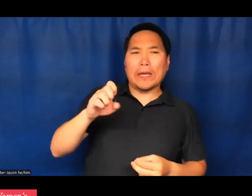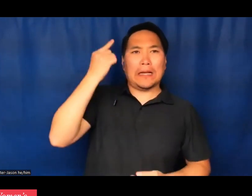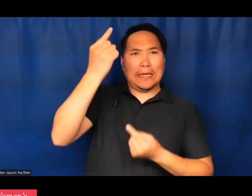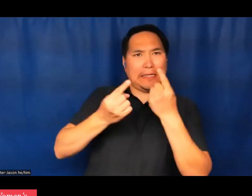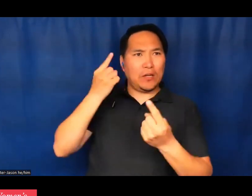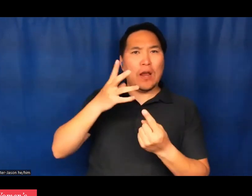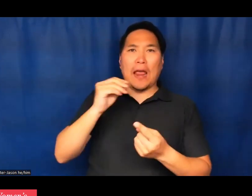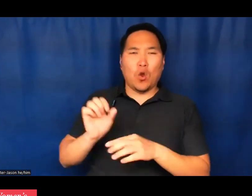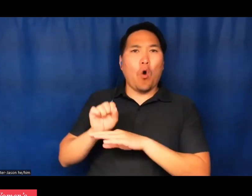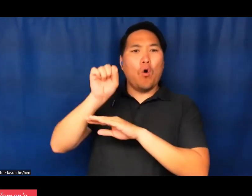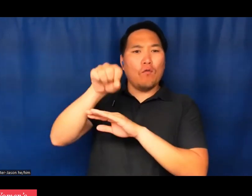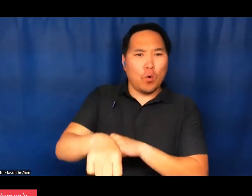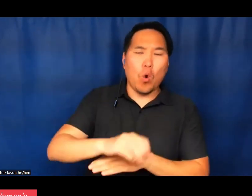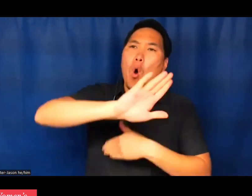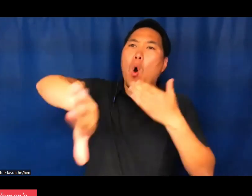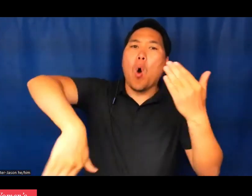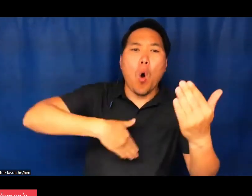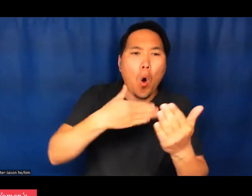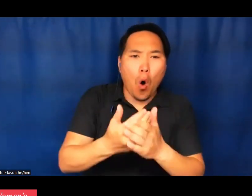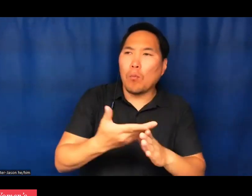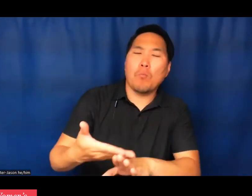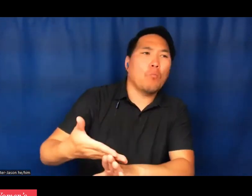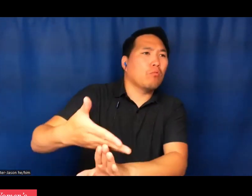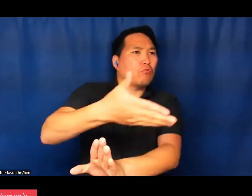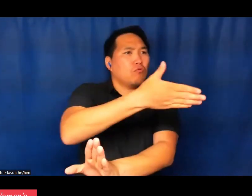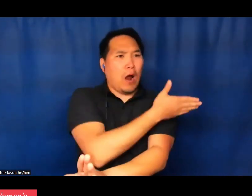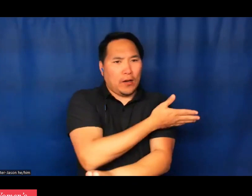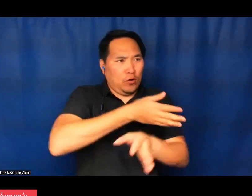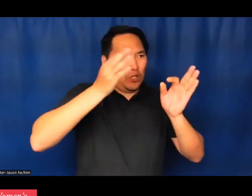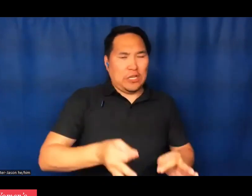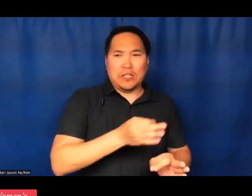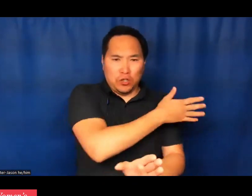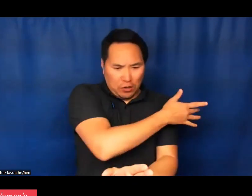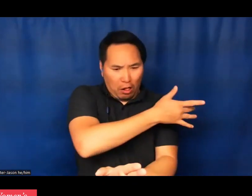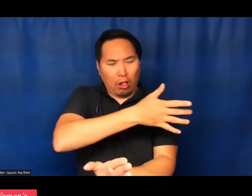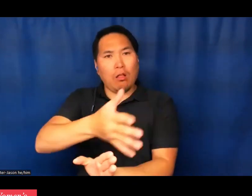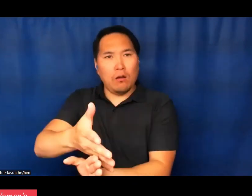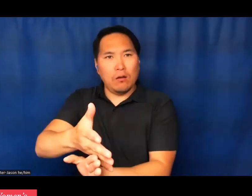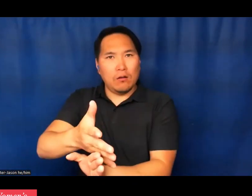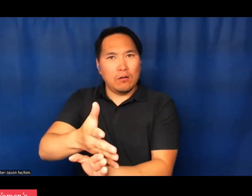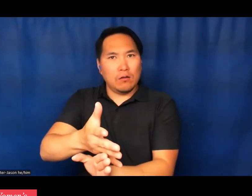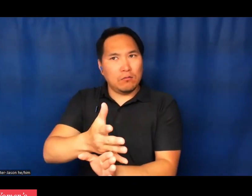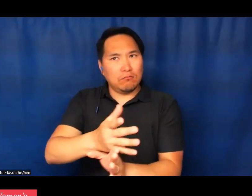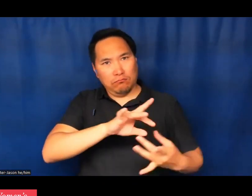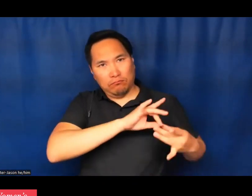overrule all of the court's prior decisions that are at least in part grounded in this